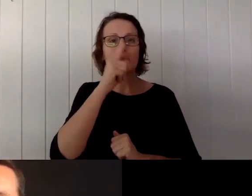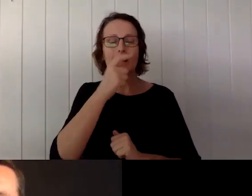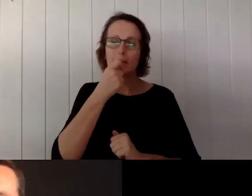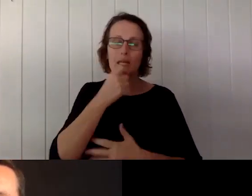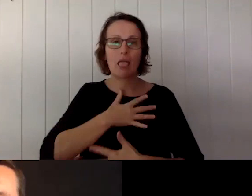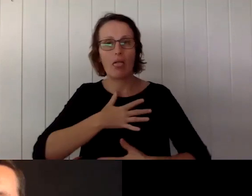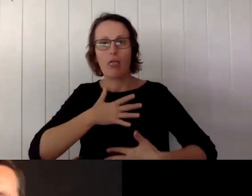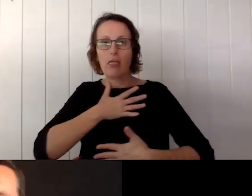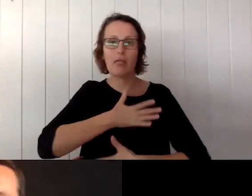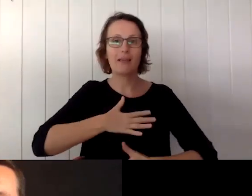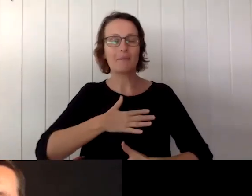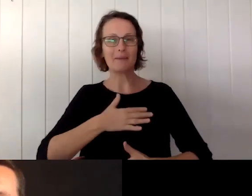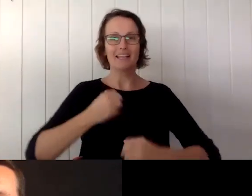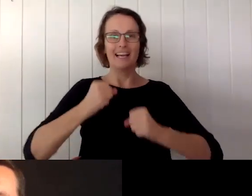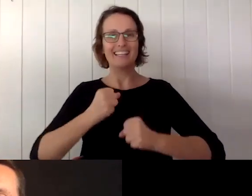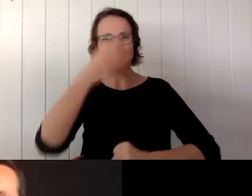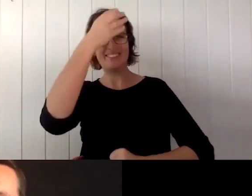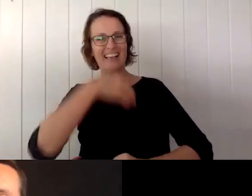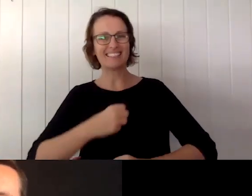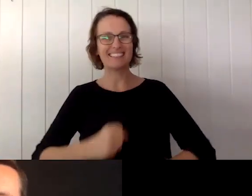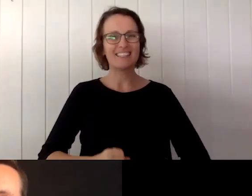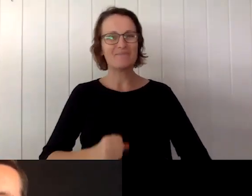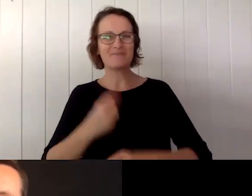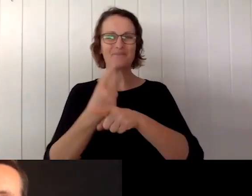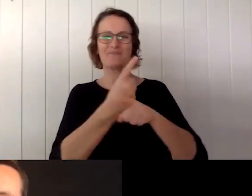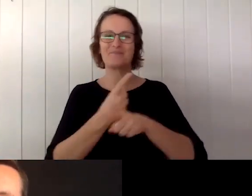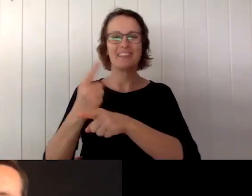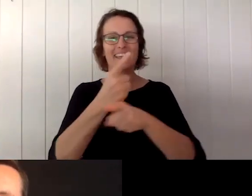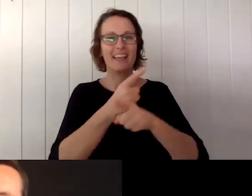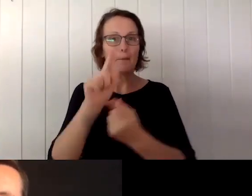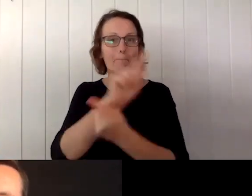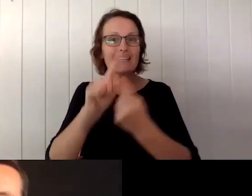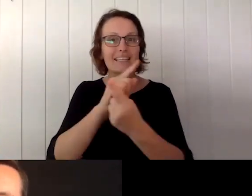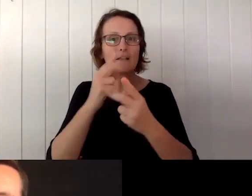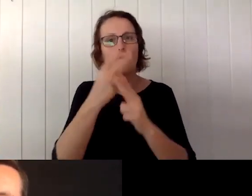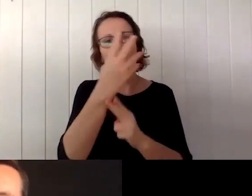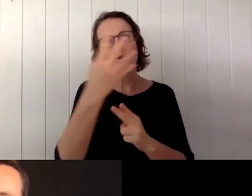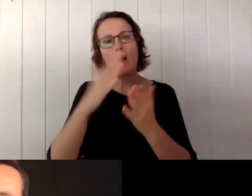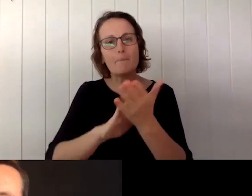little bit can put on a brave face in the meeting and they can hold themselves together for the 45 minutes or an hour or however long